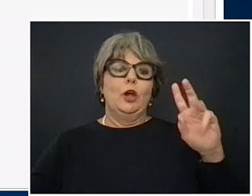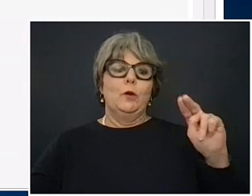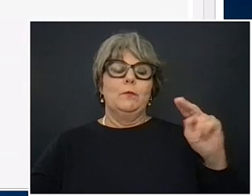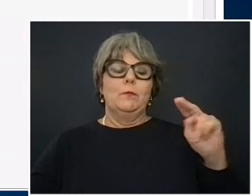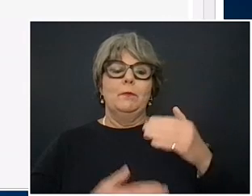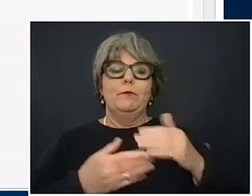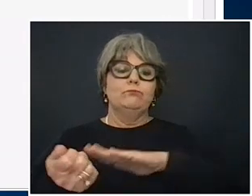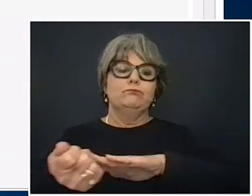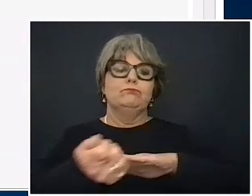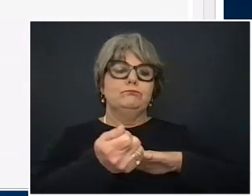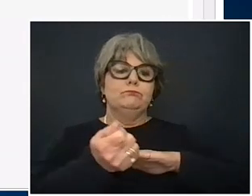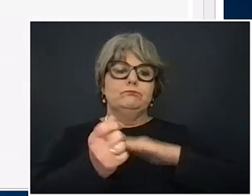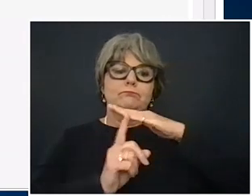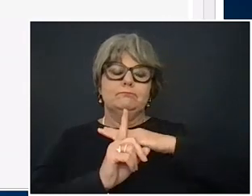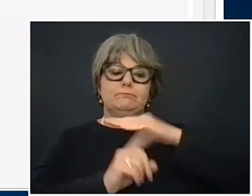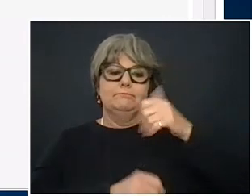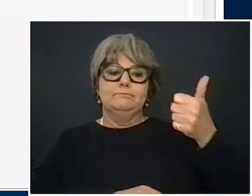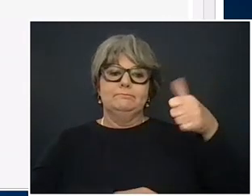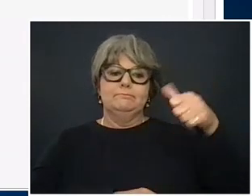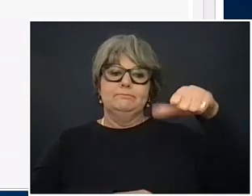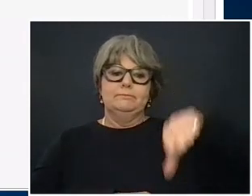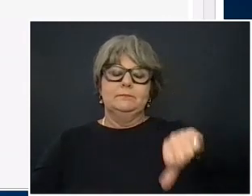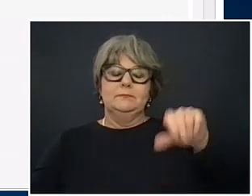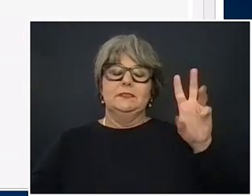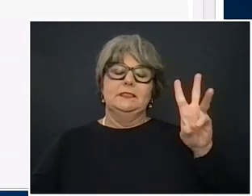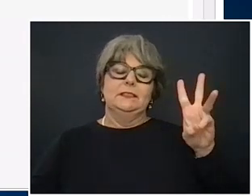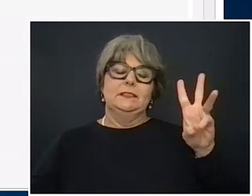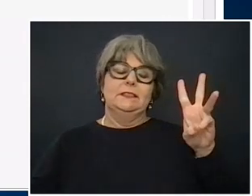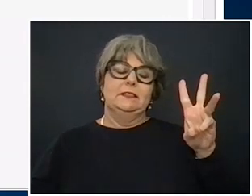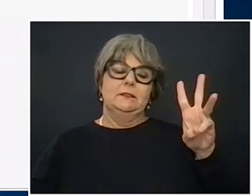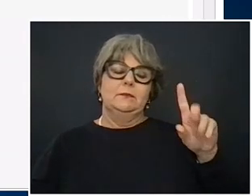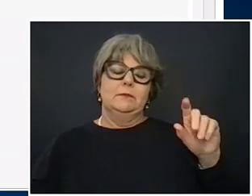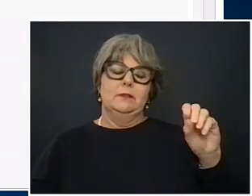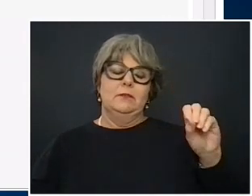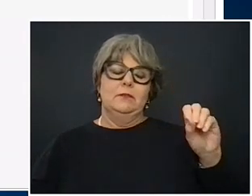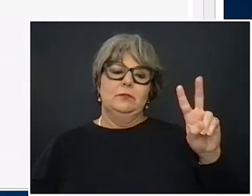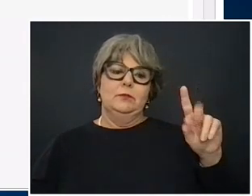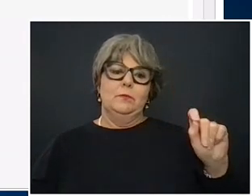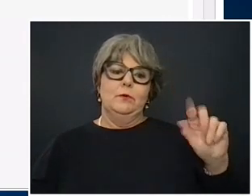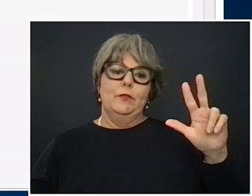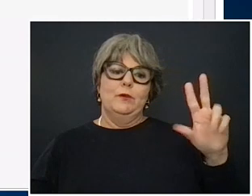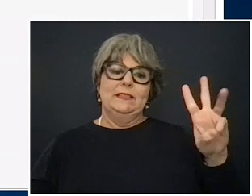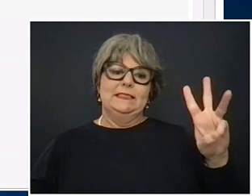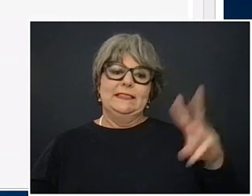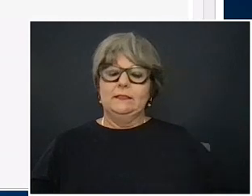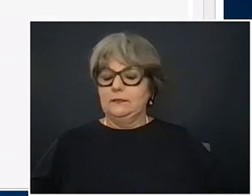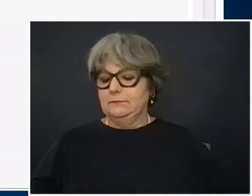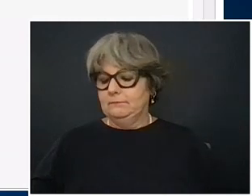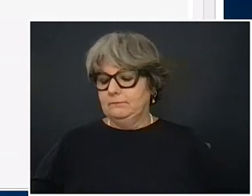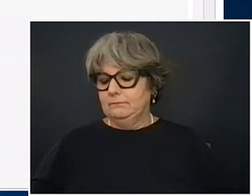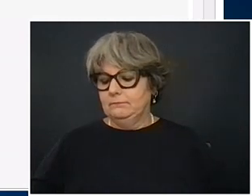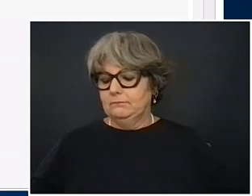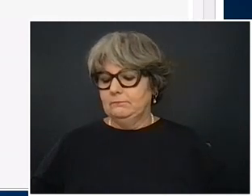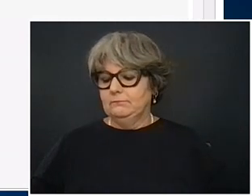on 602.36? Yeah, just for information purposes, I